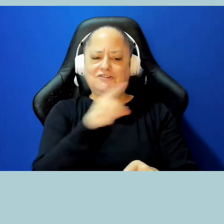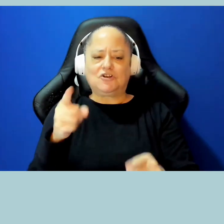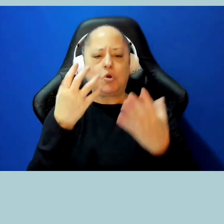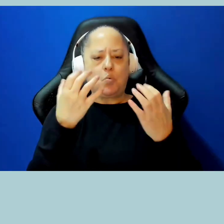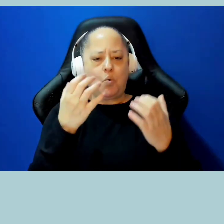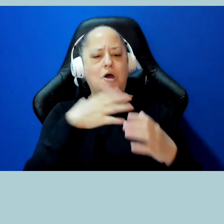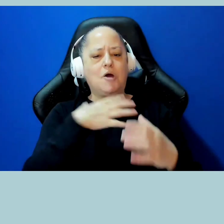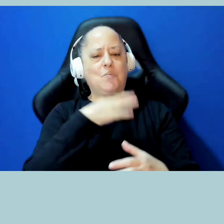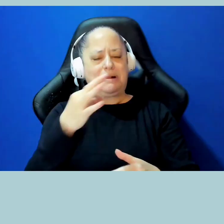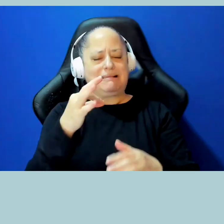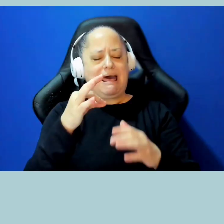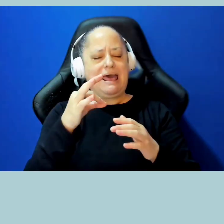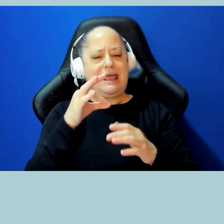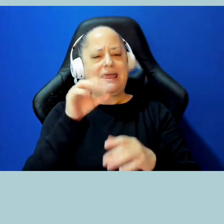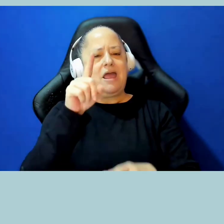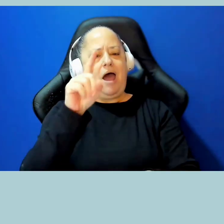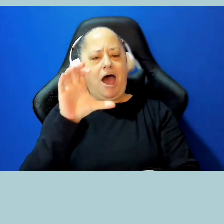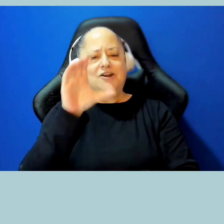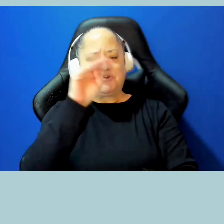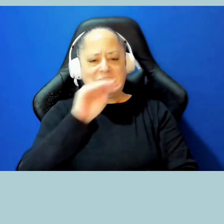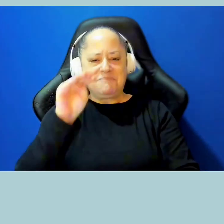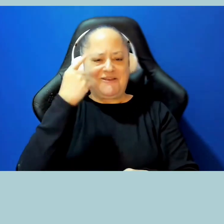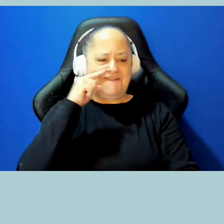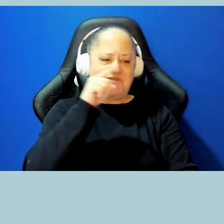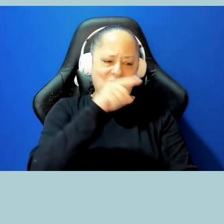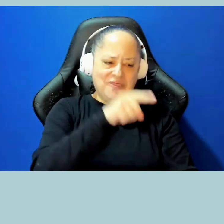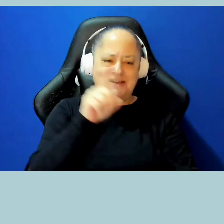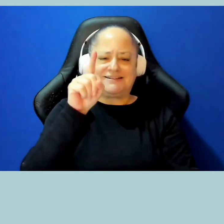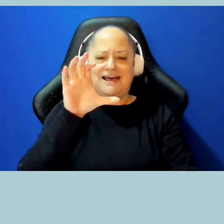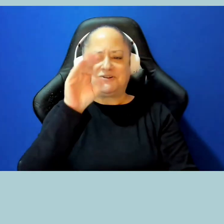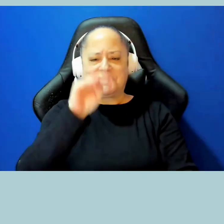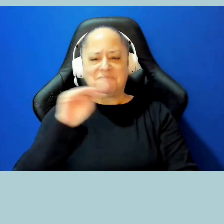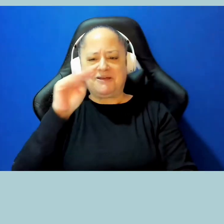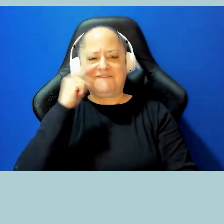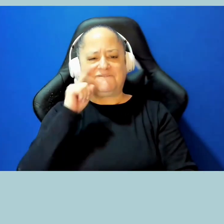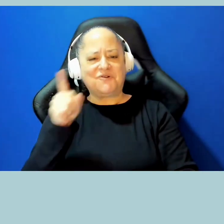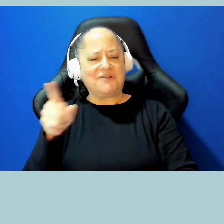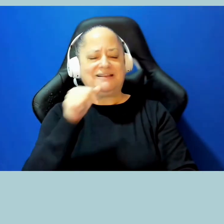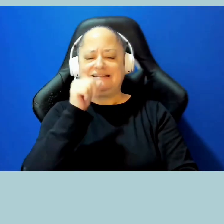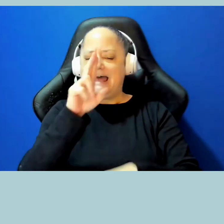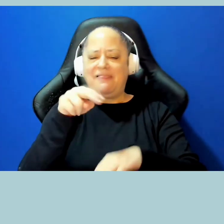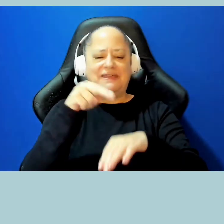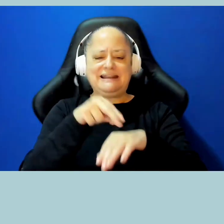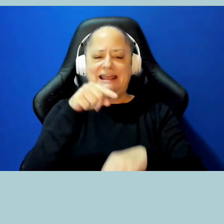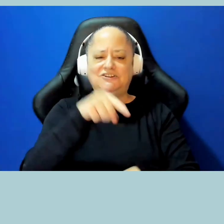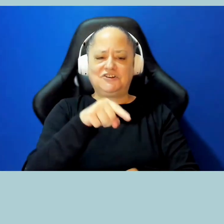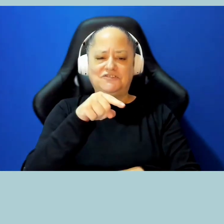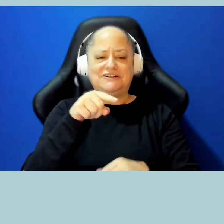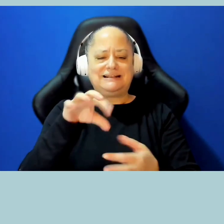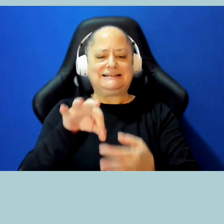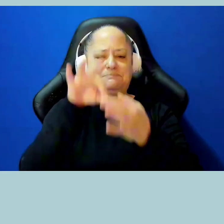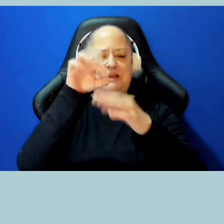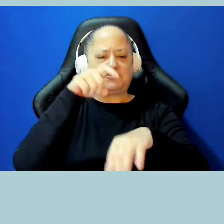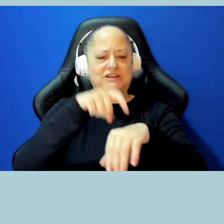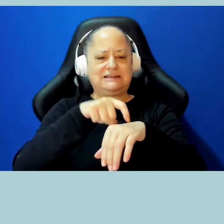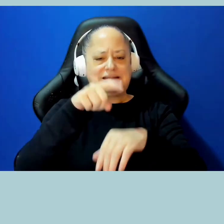gate with $100 million for this and $100 million for that. It's just not the nature of this and especially the time we're in, but we do think in the next